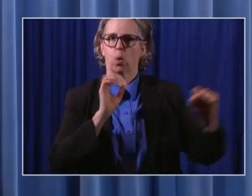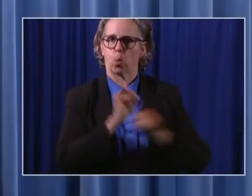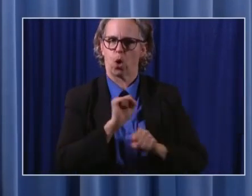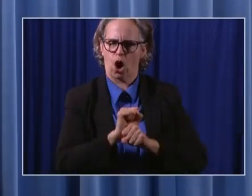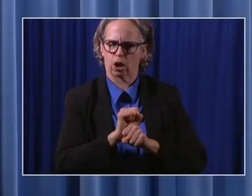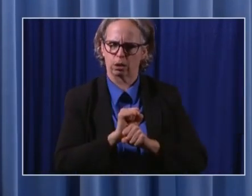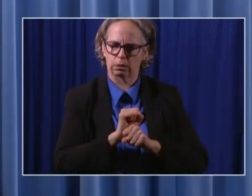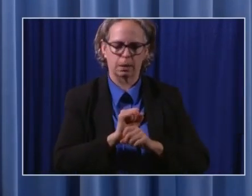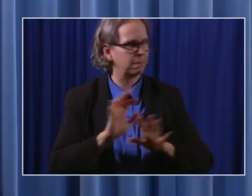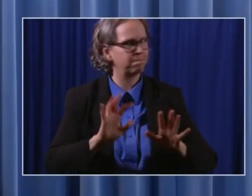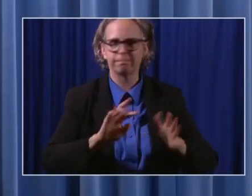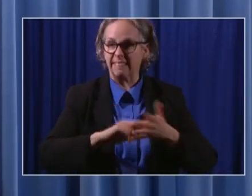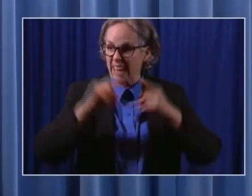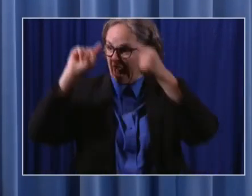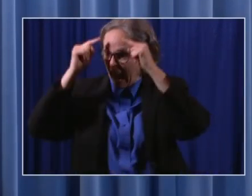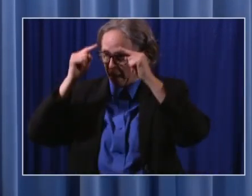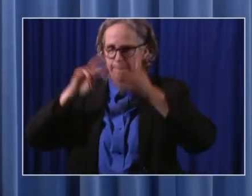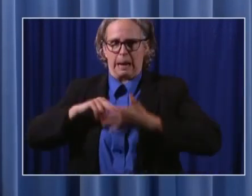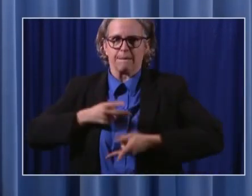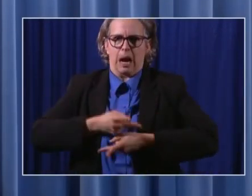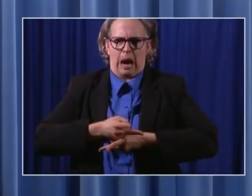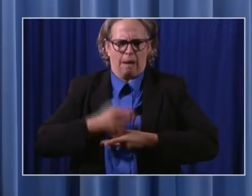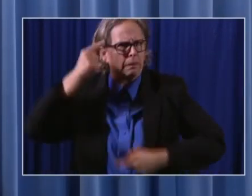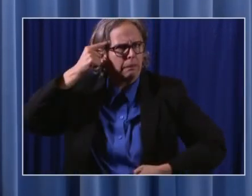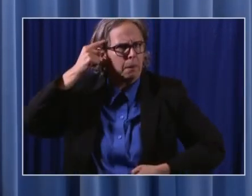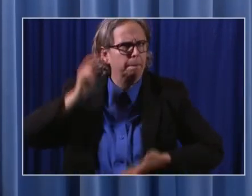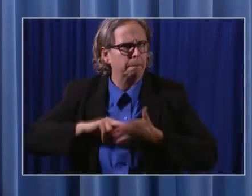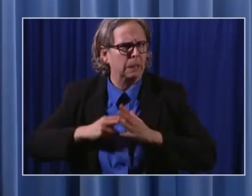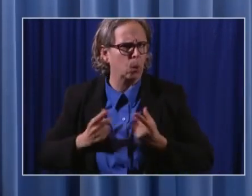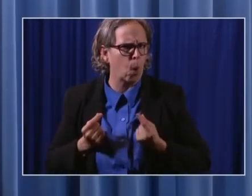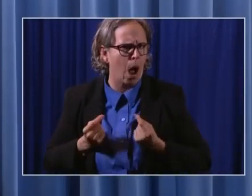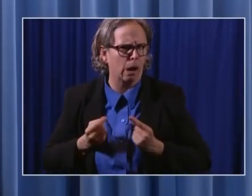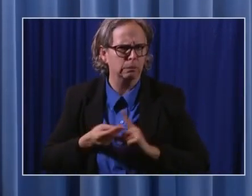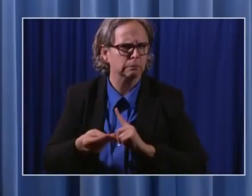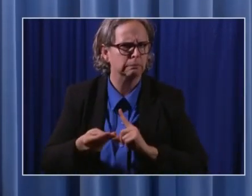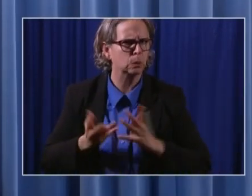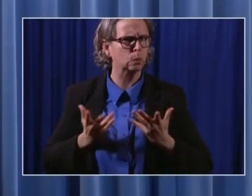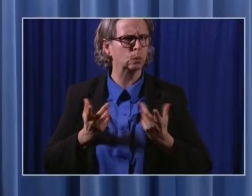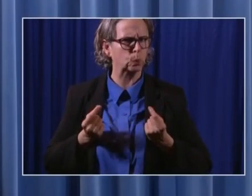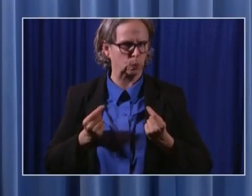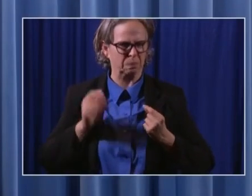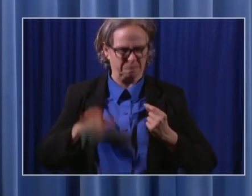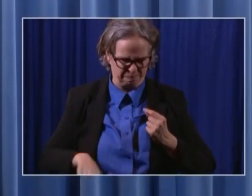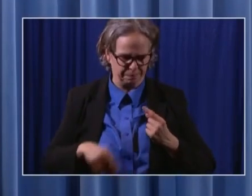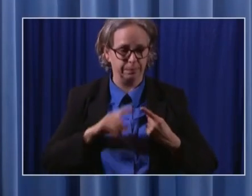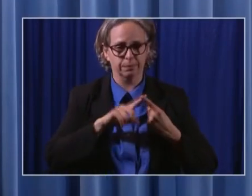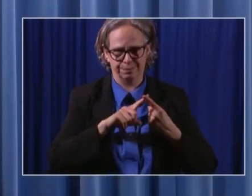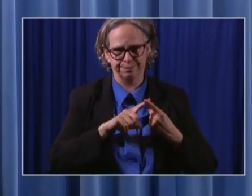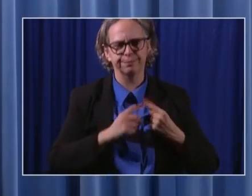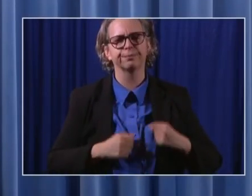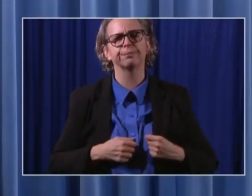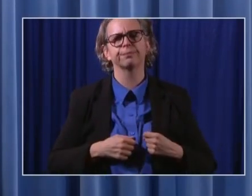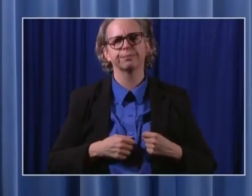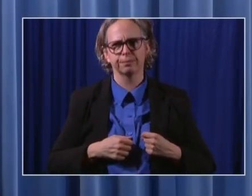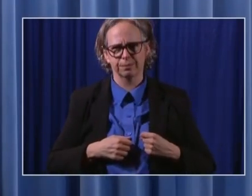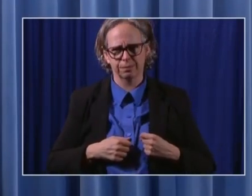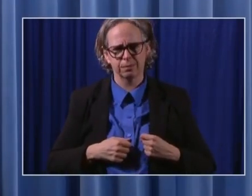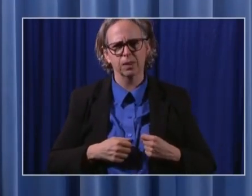WHY IT IS IMPORTANT WHEN PEOPLE HAVE SYMPTOMS. WHEN THEY THINK THERE MIGHT BE